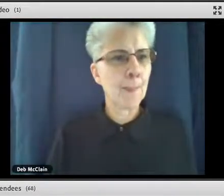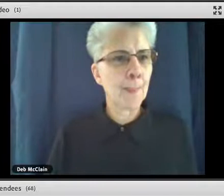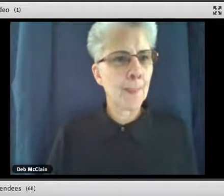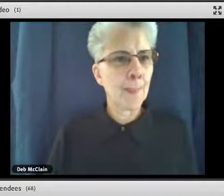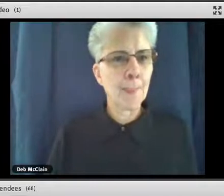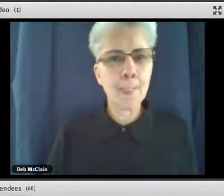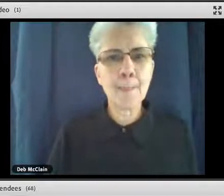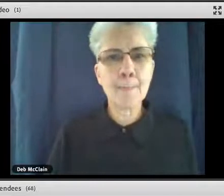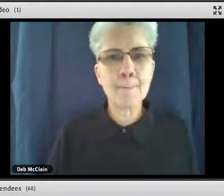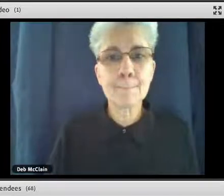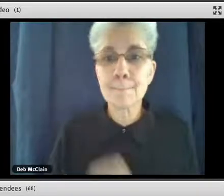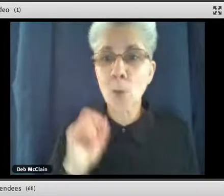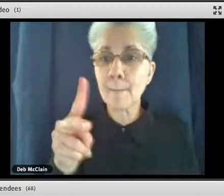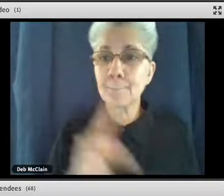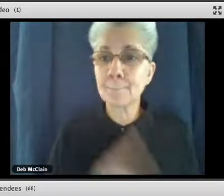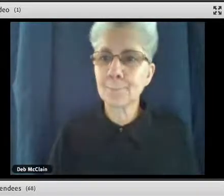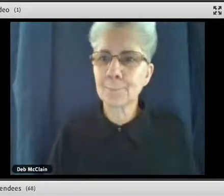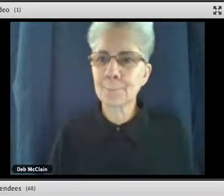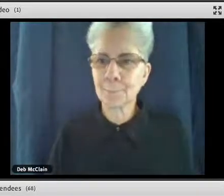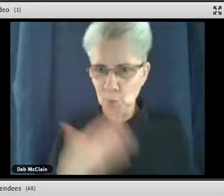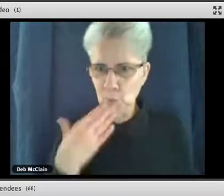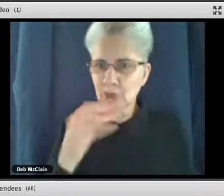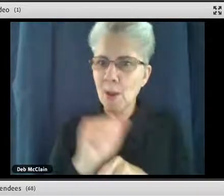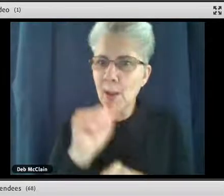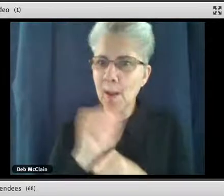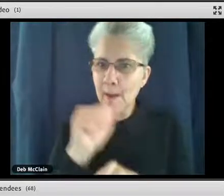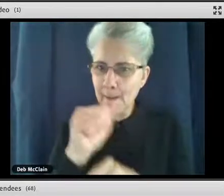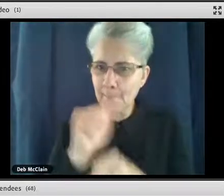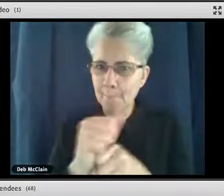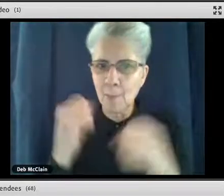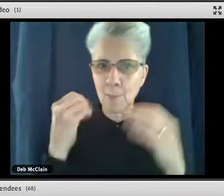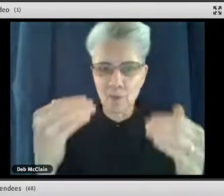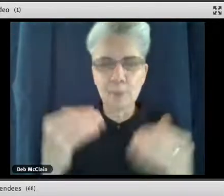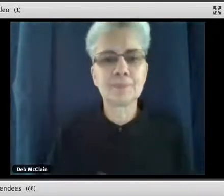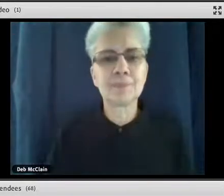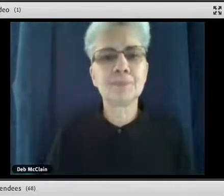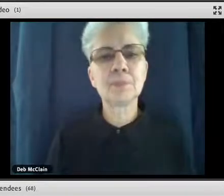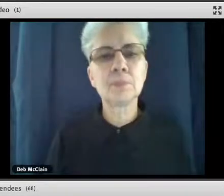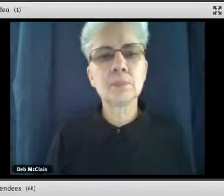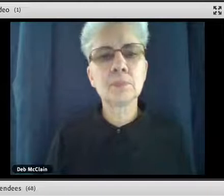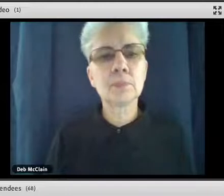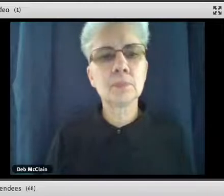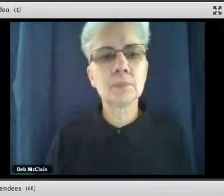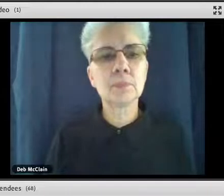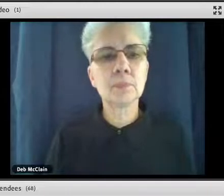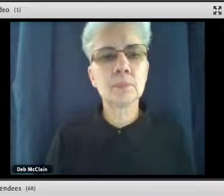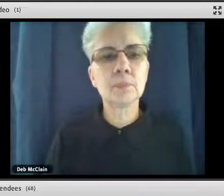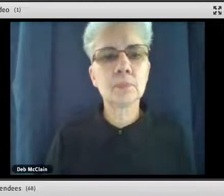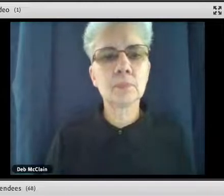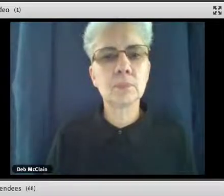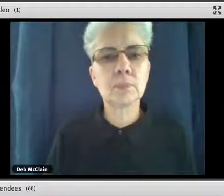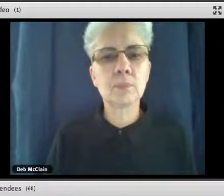Okay, that's fairly common. Alright, great job. Let's move on